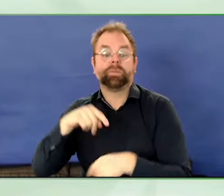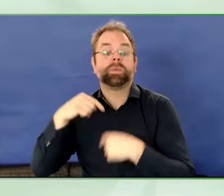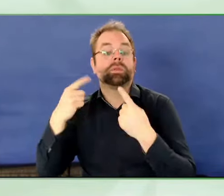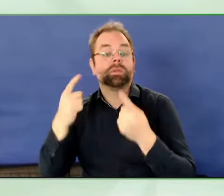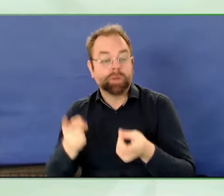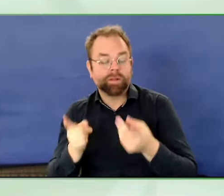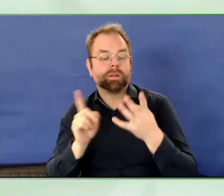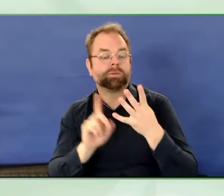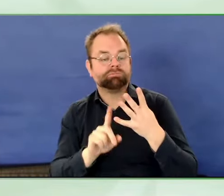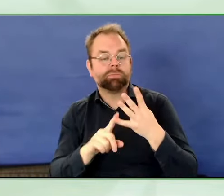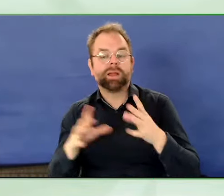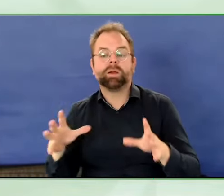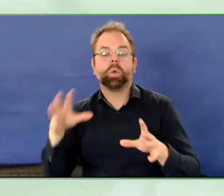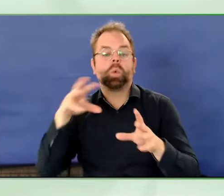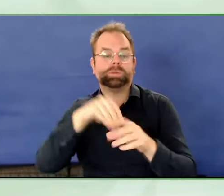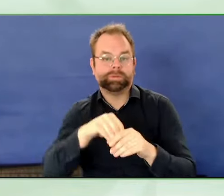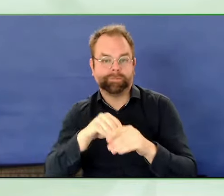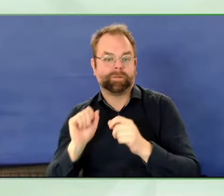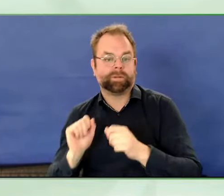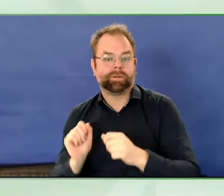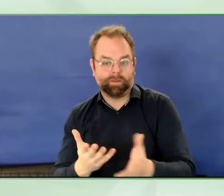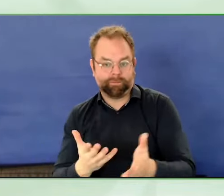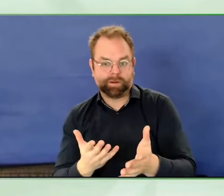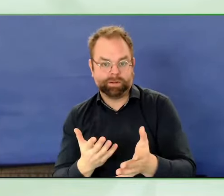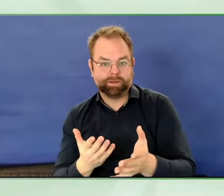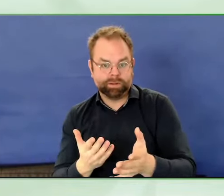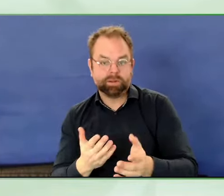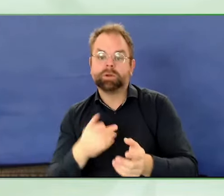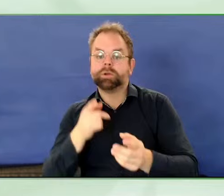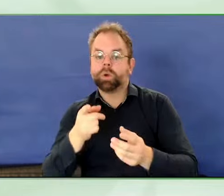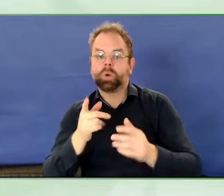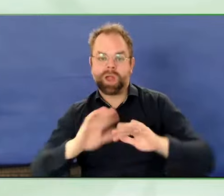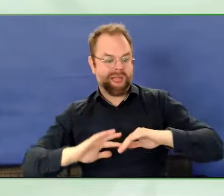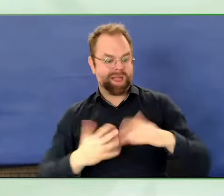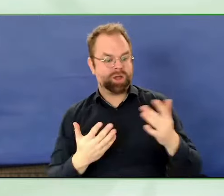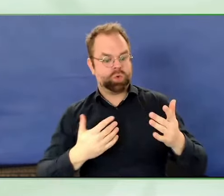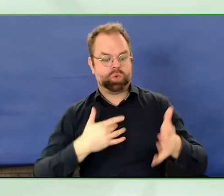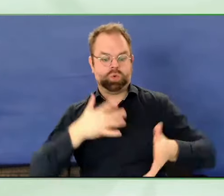We are all involved in creating standards, and the standards go and sit inside regulations.